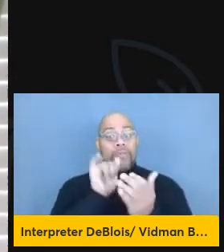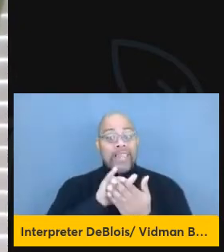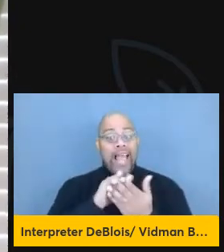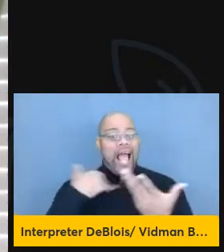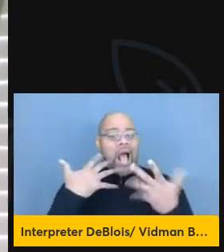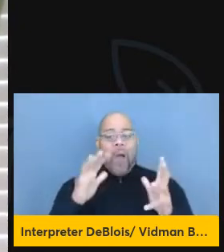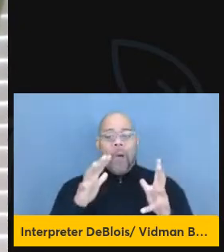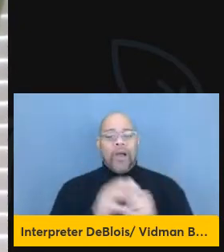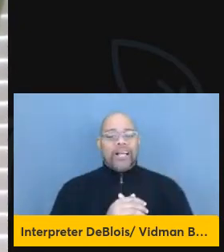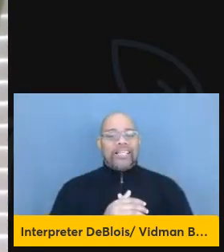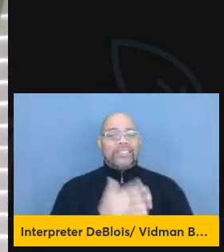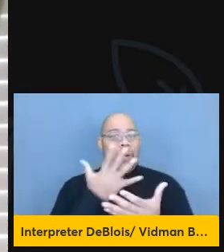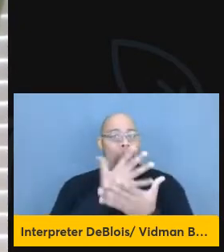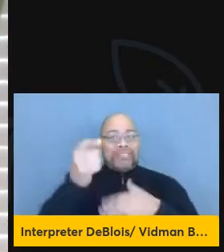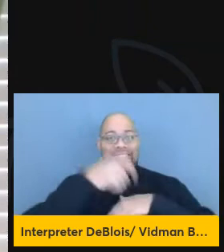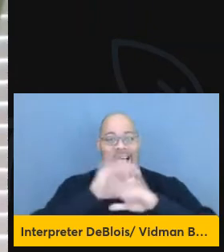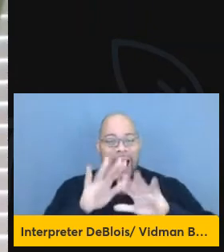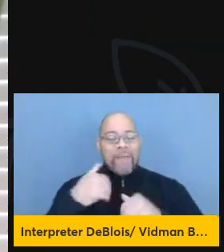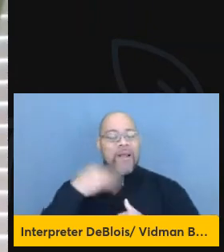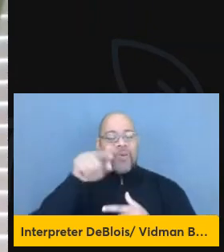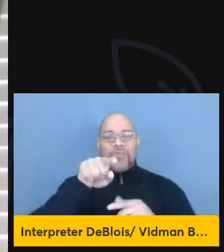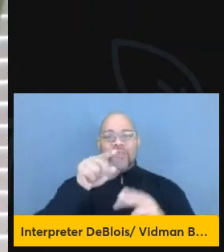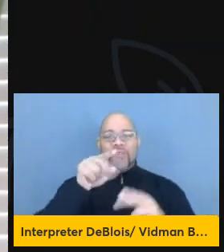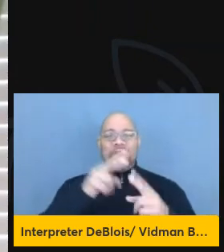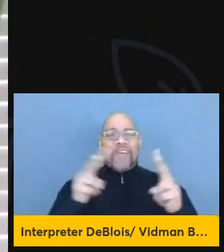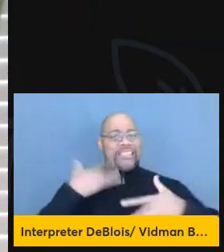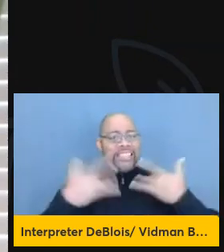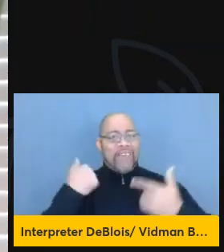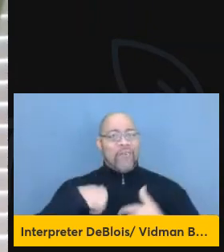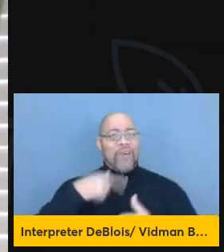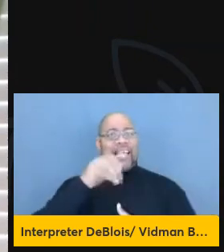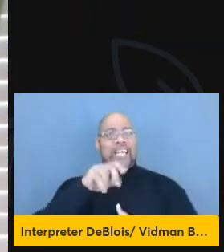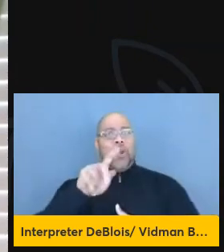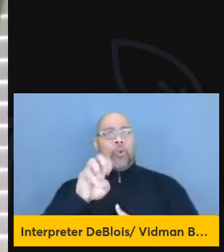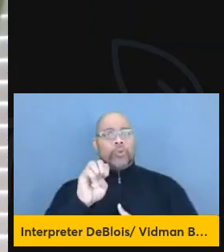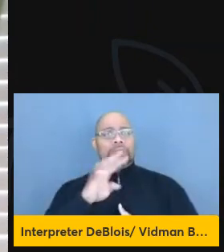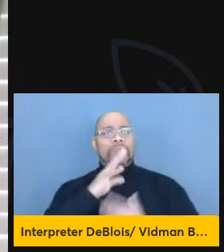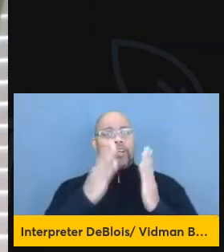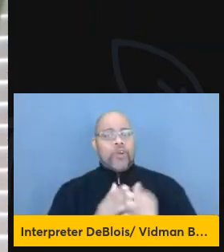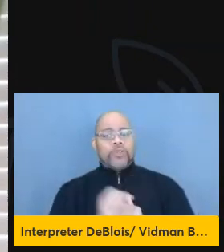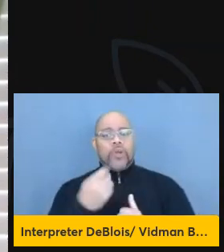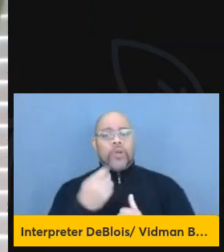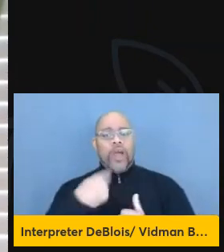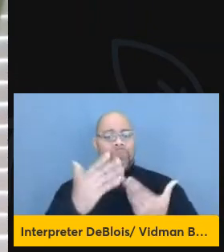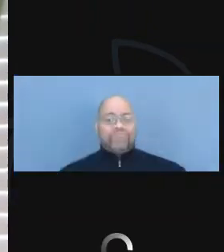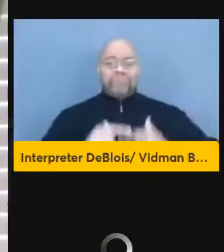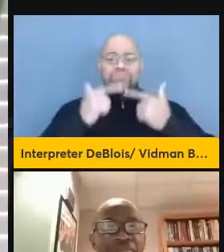waste any more time. I know you guys are very excited for our keynote speaker. So I'm going to hand off the mic to Dr. Michael